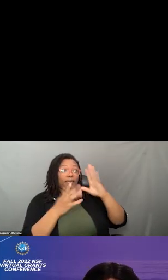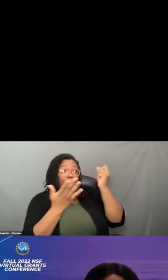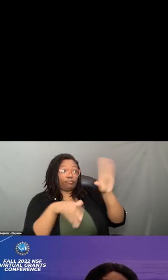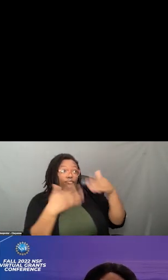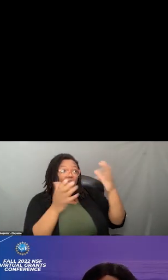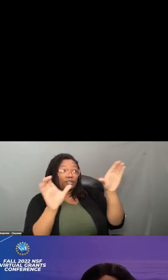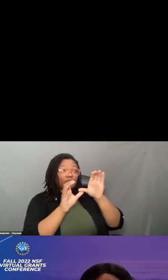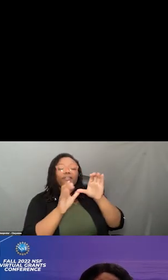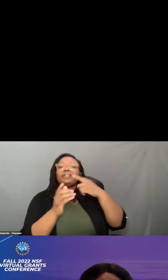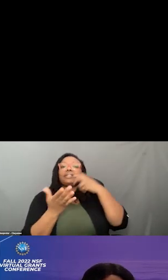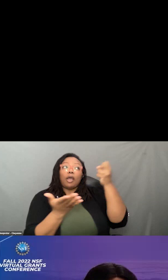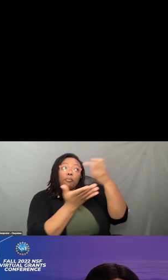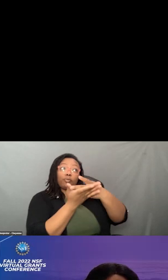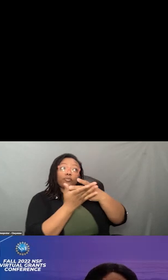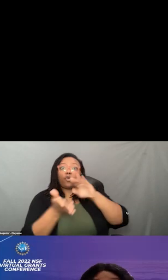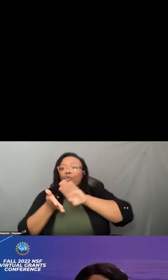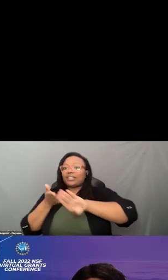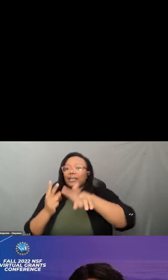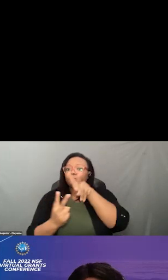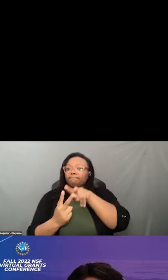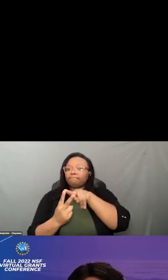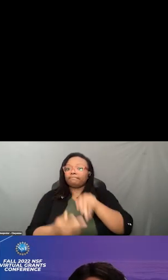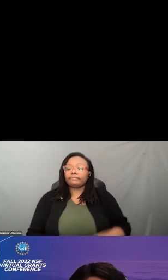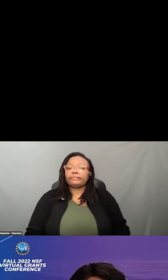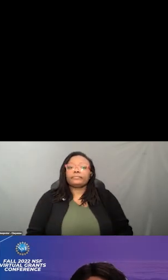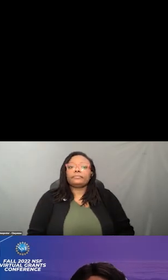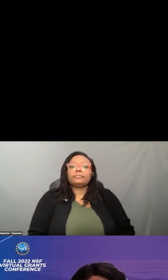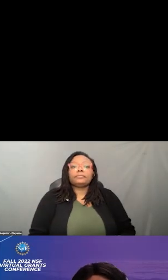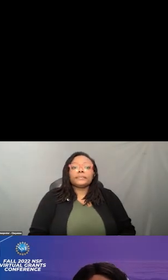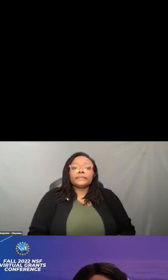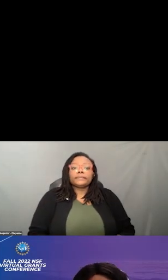which states that it's either approved or exempt. Next slide.